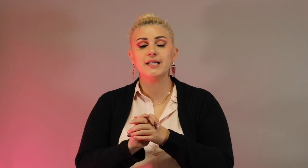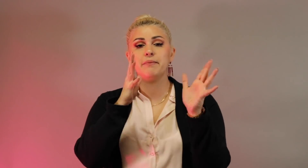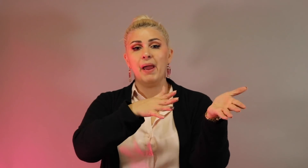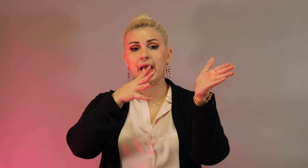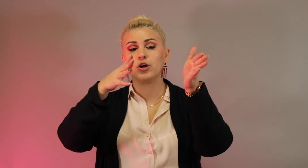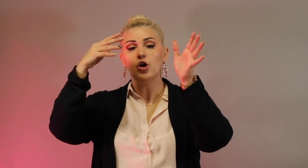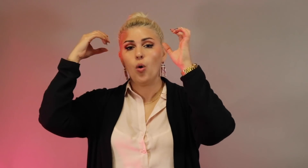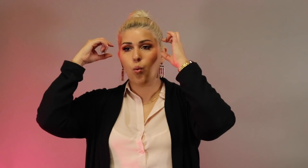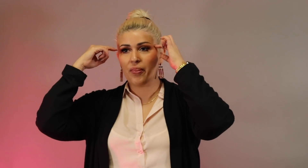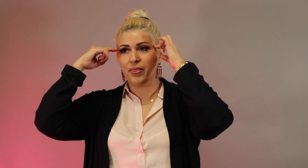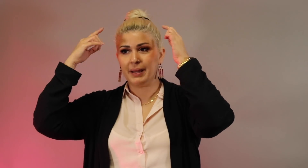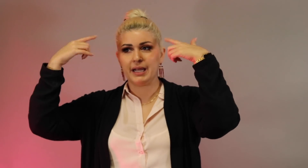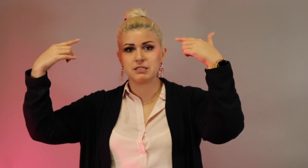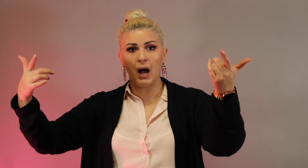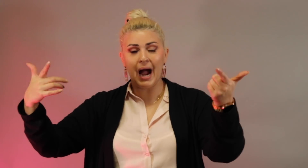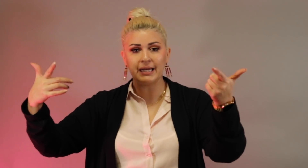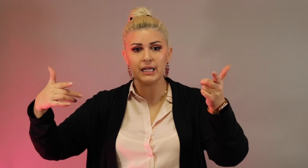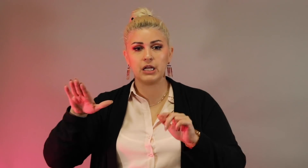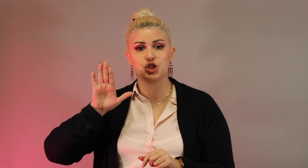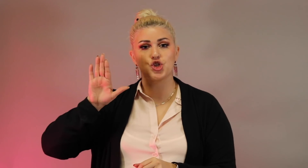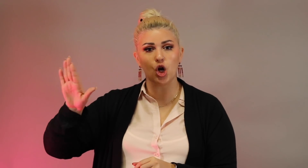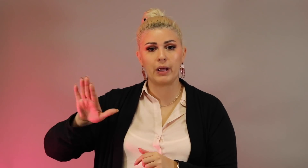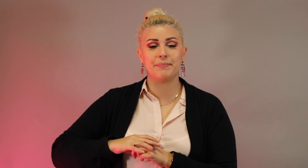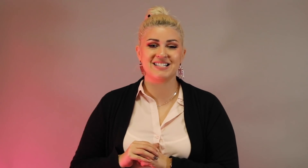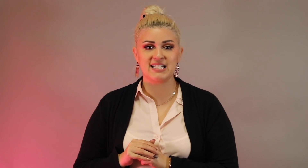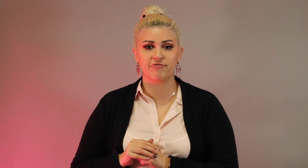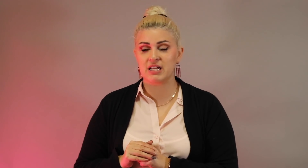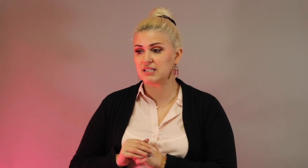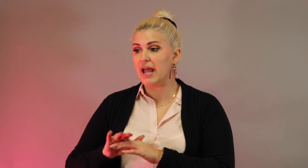It doesn't matter what the meaning is behind it, it's just showing possessiveness.